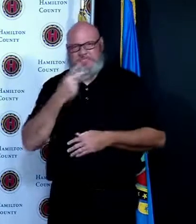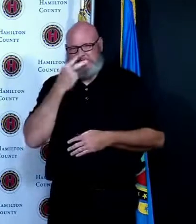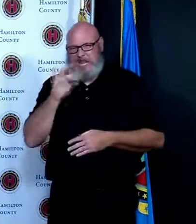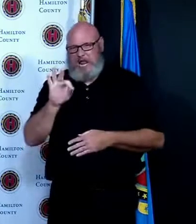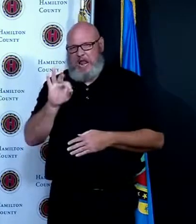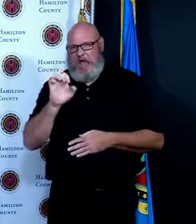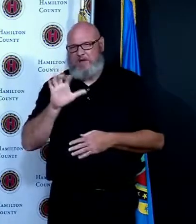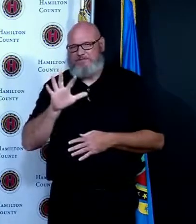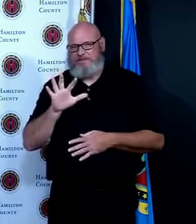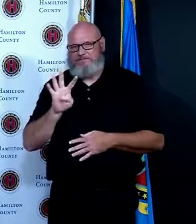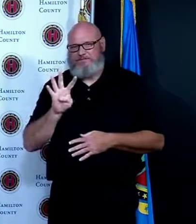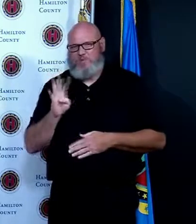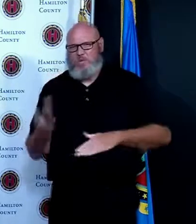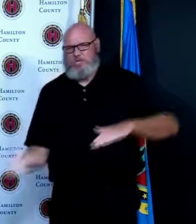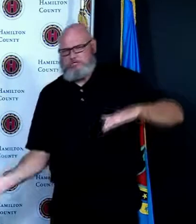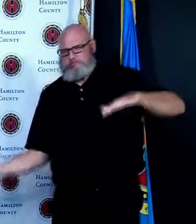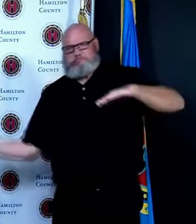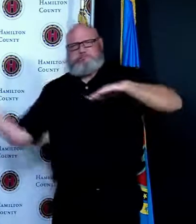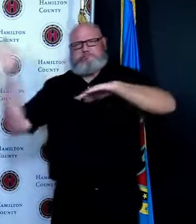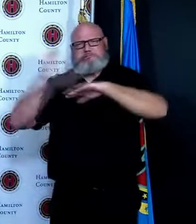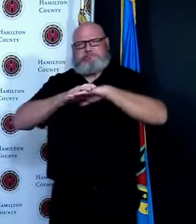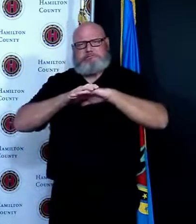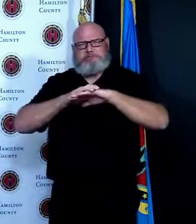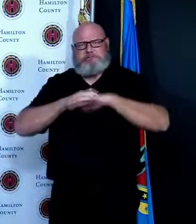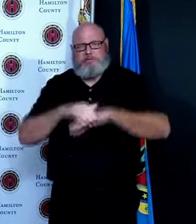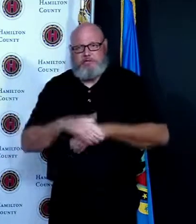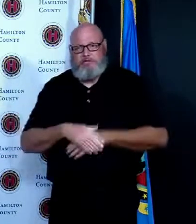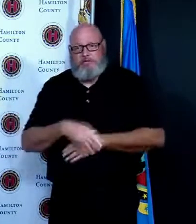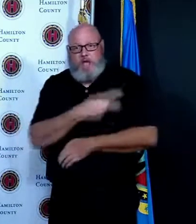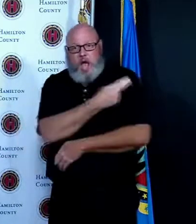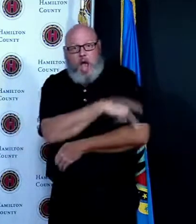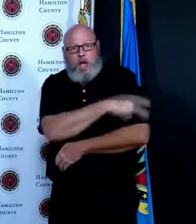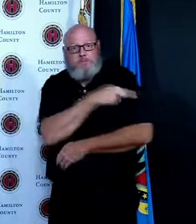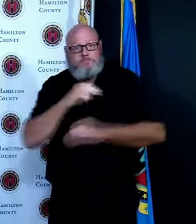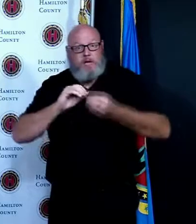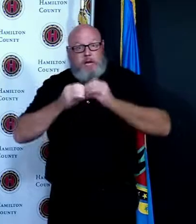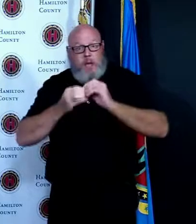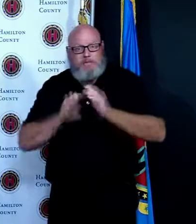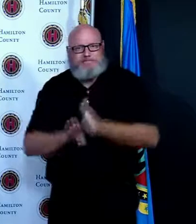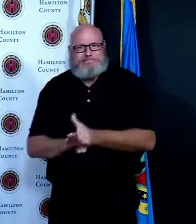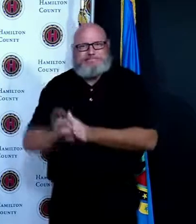hospitalizations are trending up as well death counts as you know are a lagging indicator so